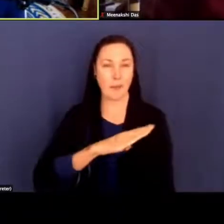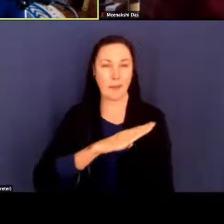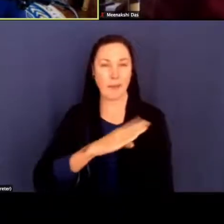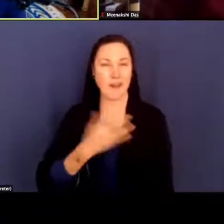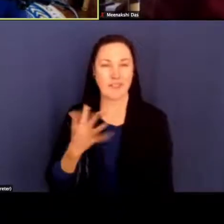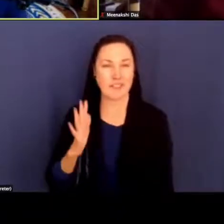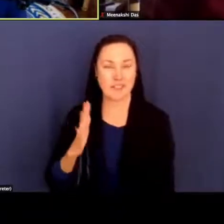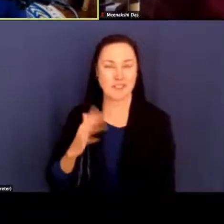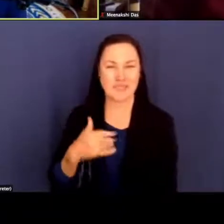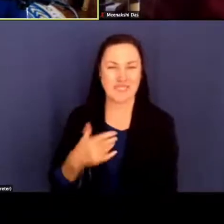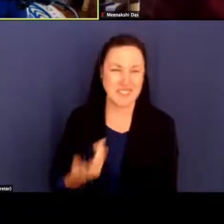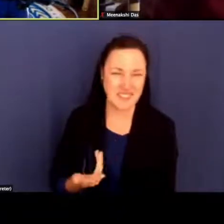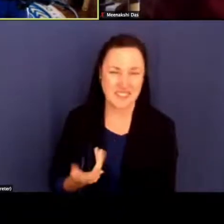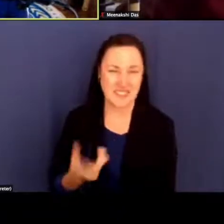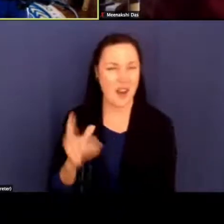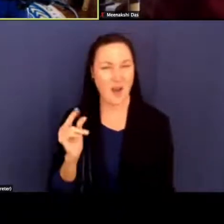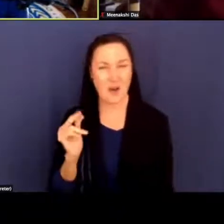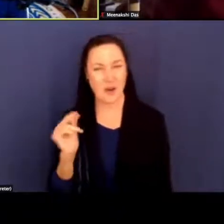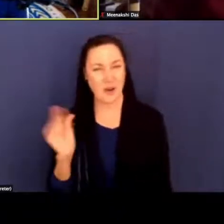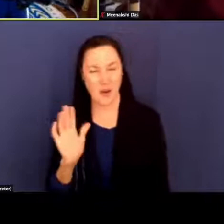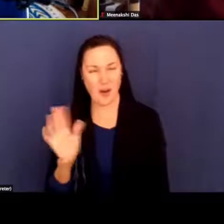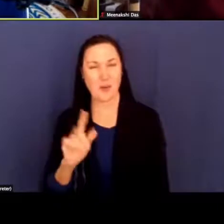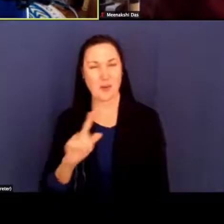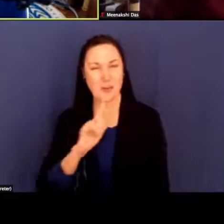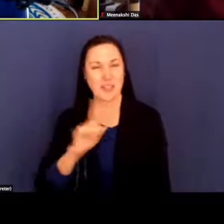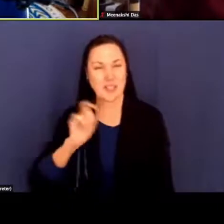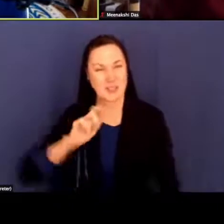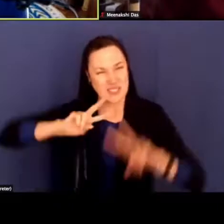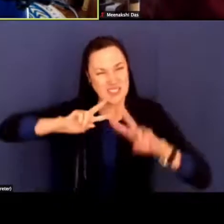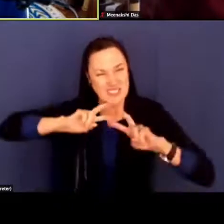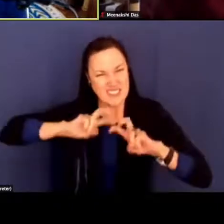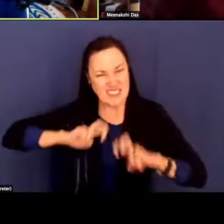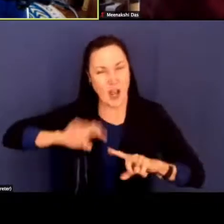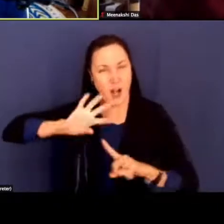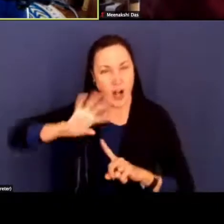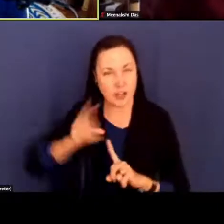The things that really have impacted me over the years have been that feeling of just